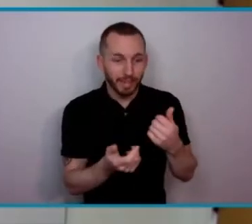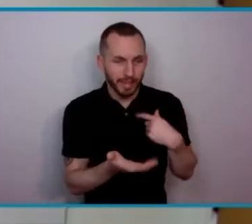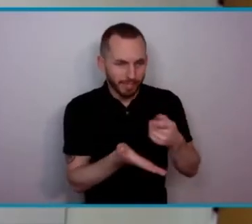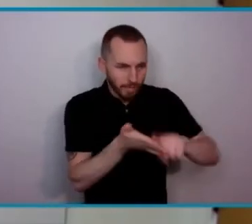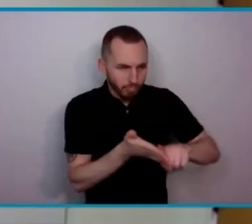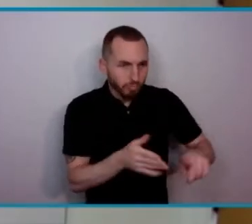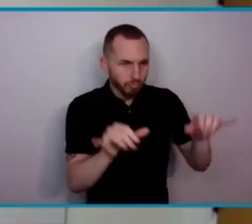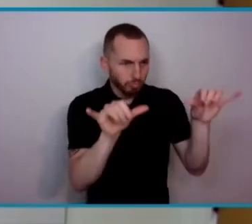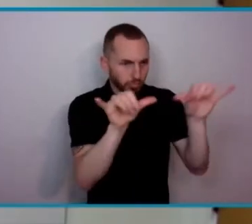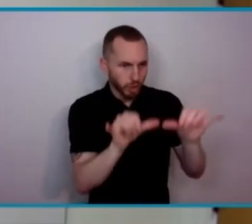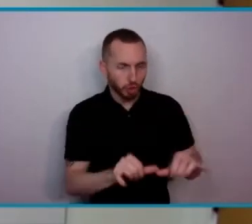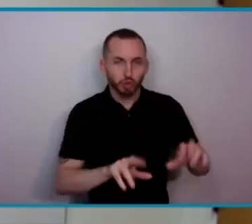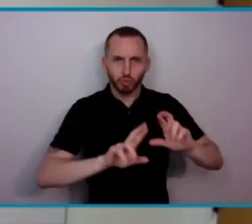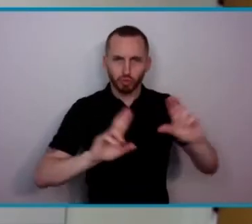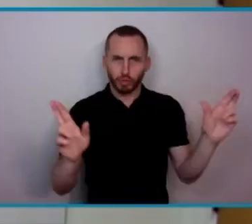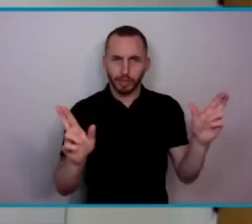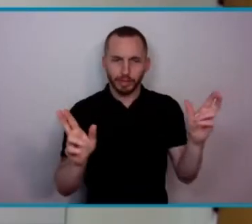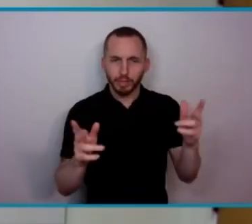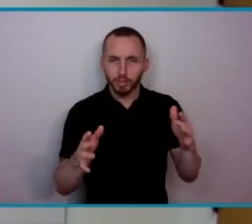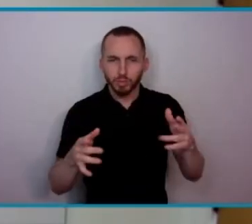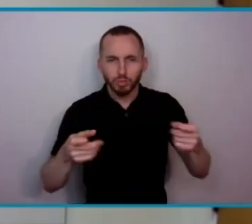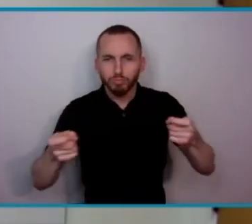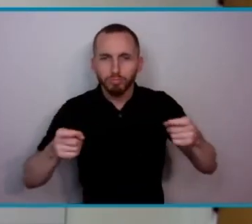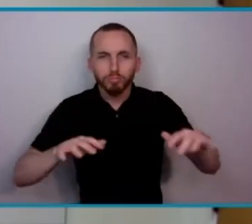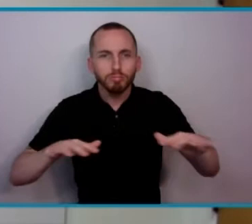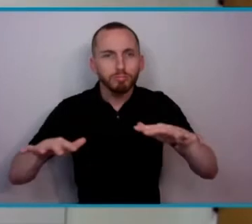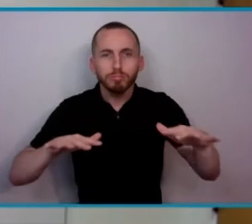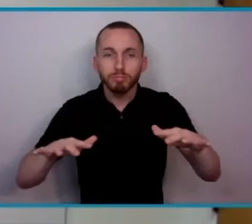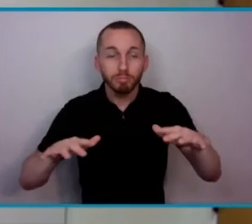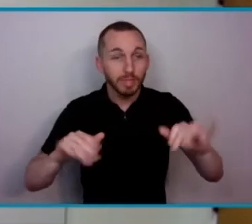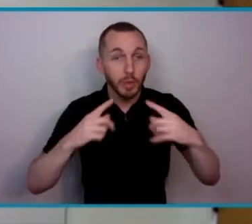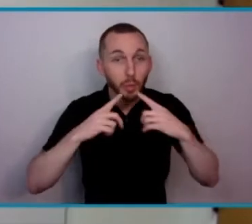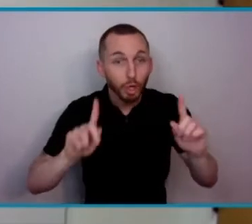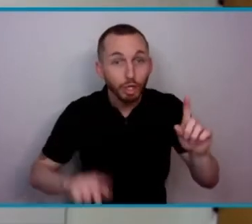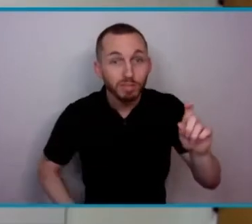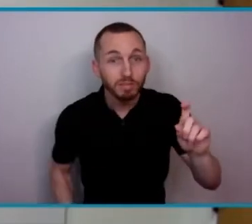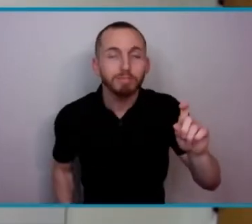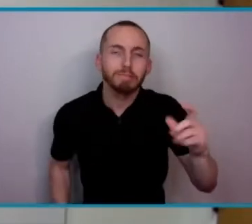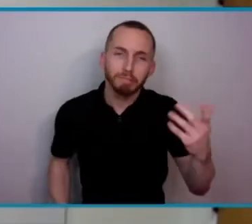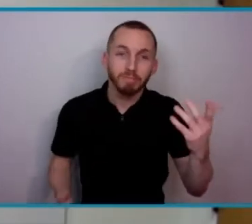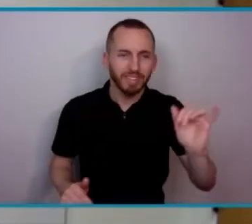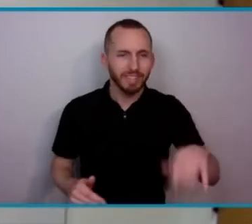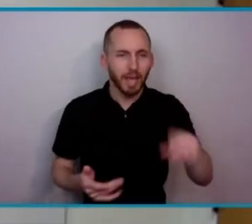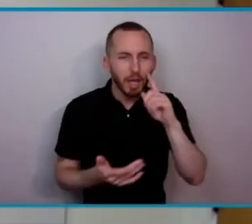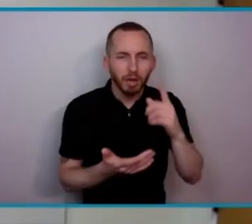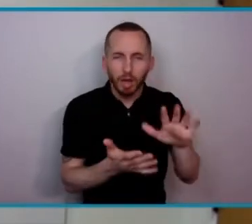of that process. So not only can we see does it work but we can have some idea of why or how it works